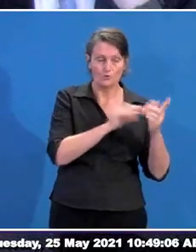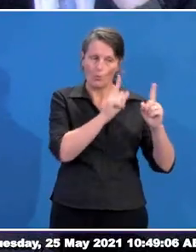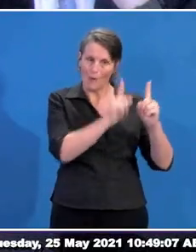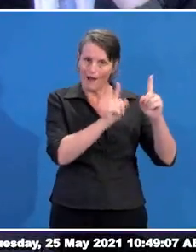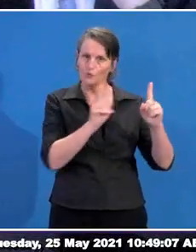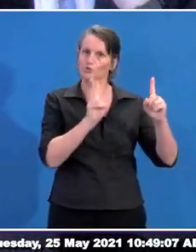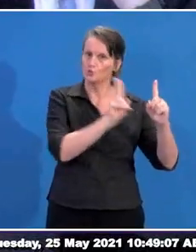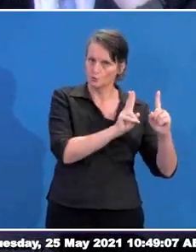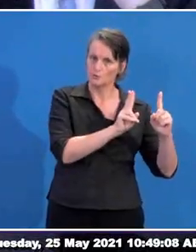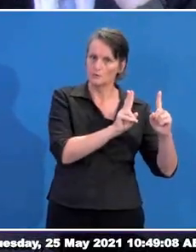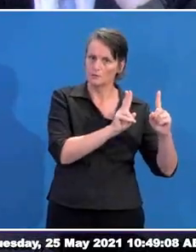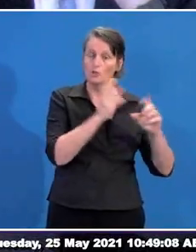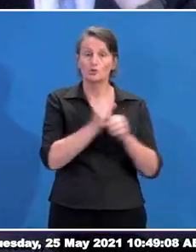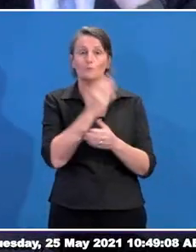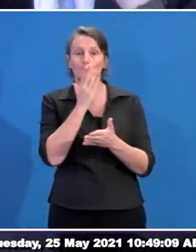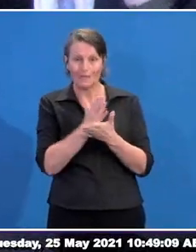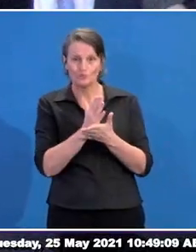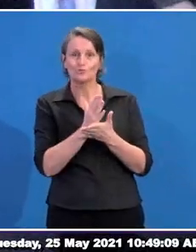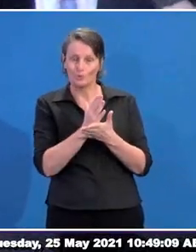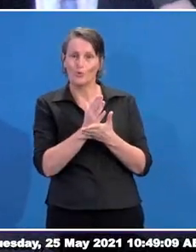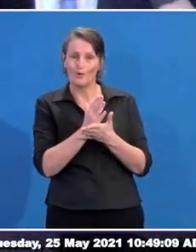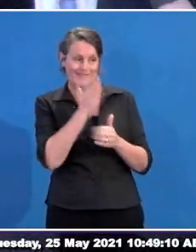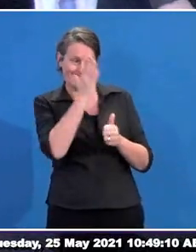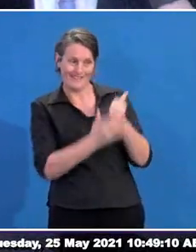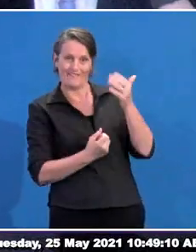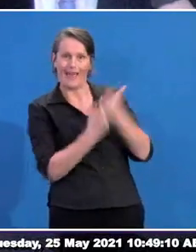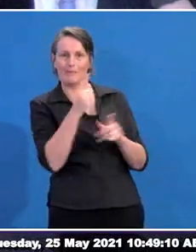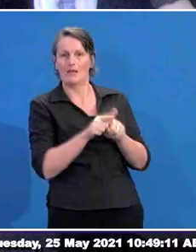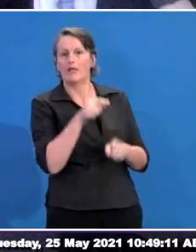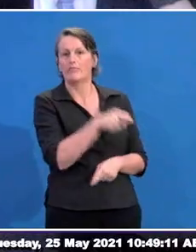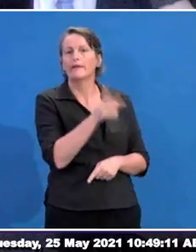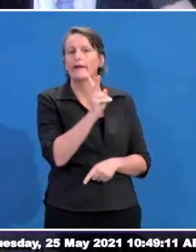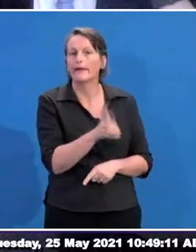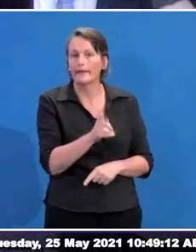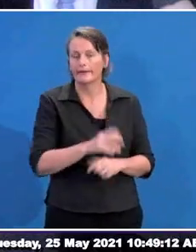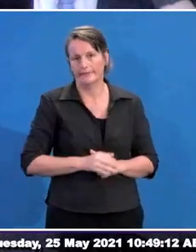to ensure there is never another circumstance upon which